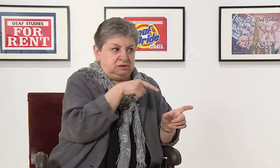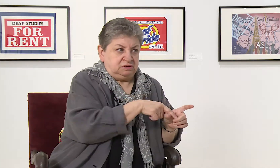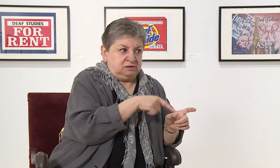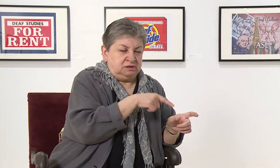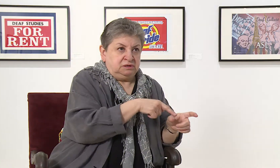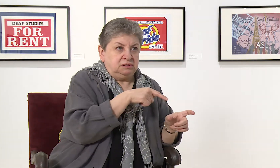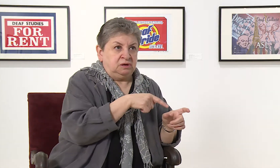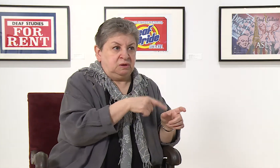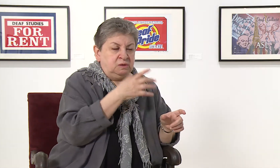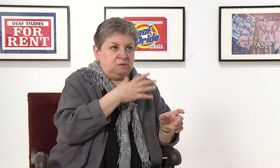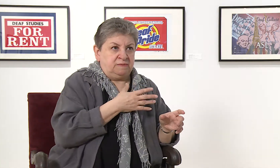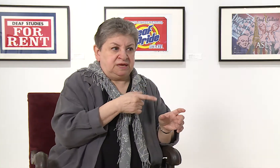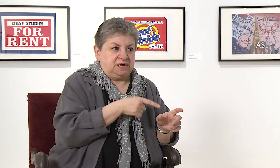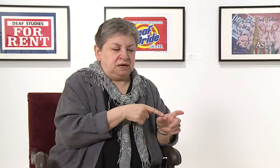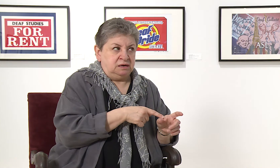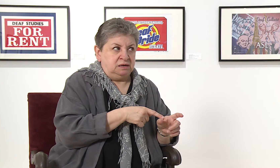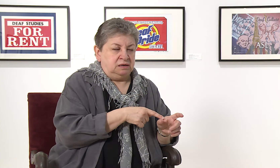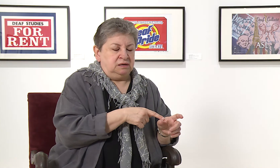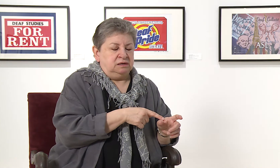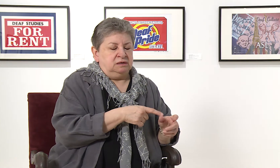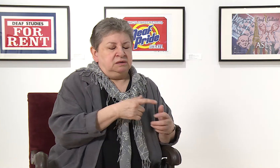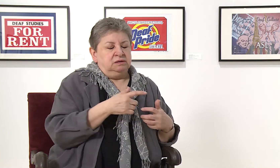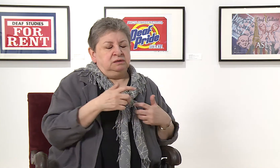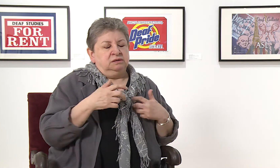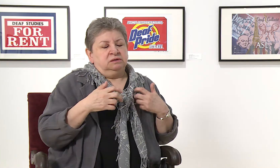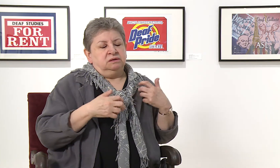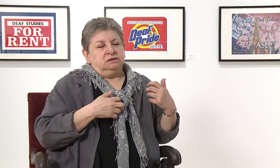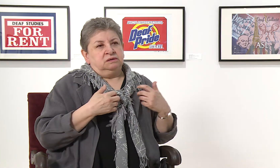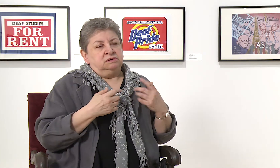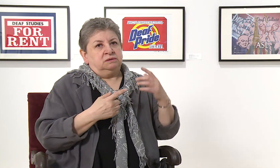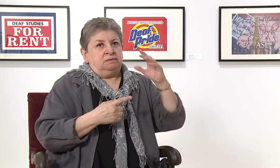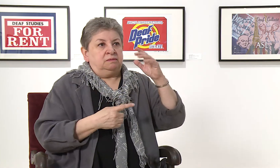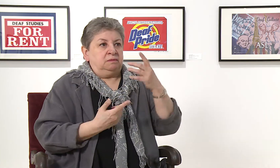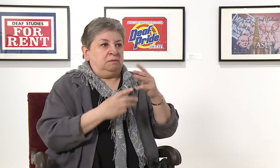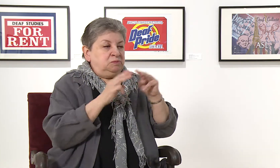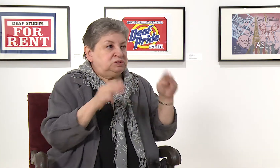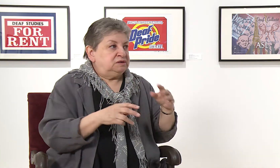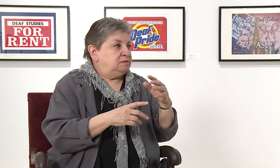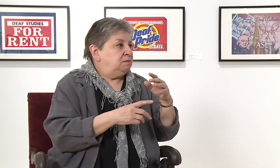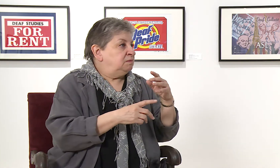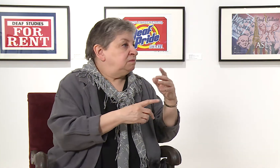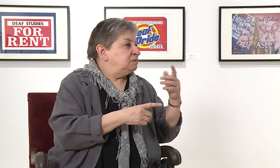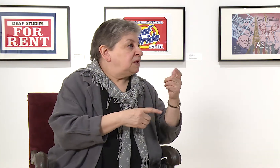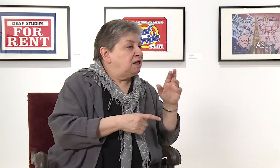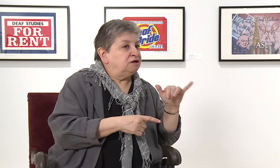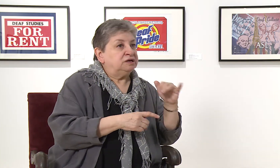and Deaf gay artists, thinking about all the issues that they face.